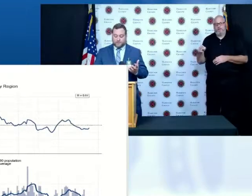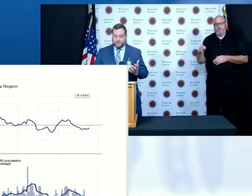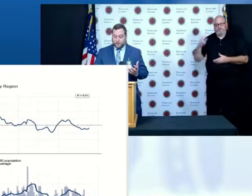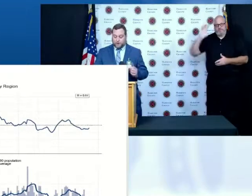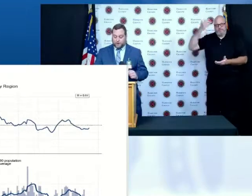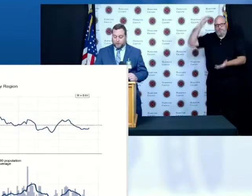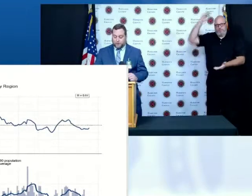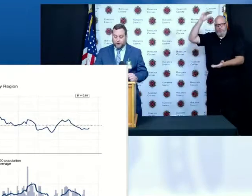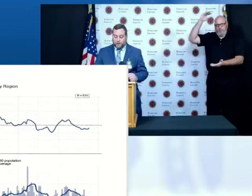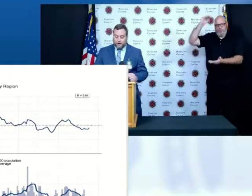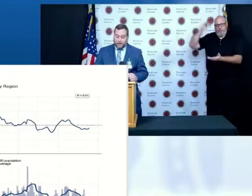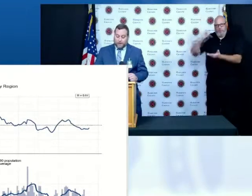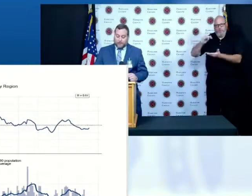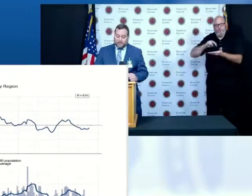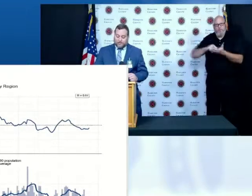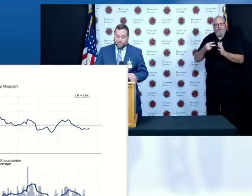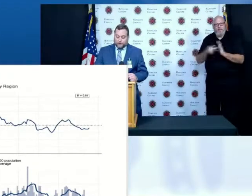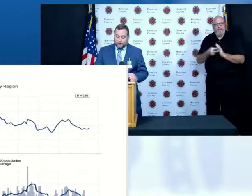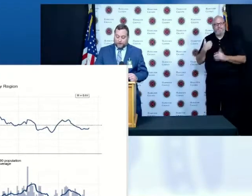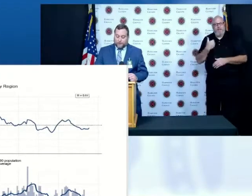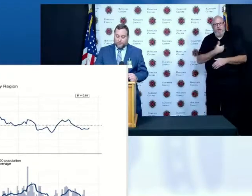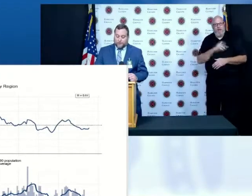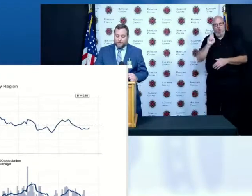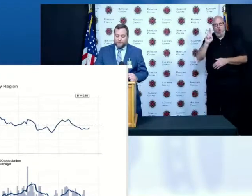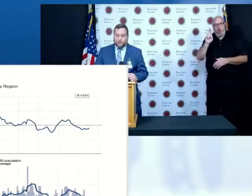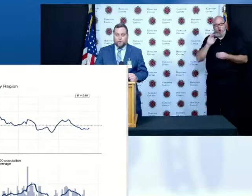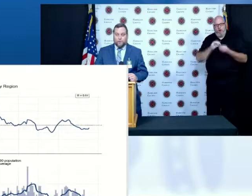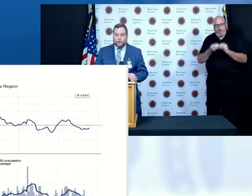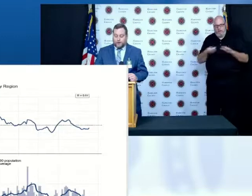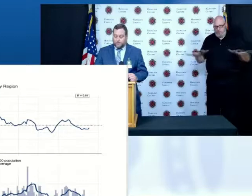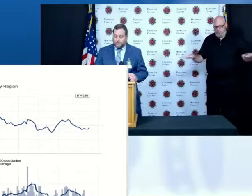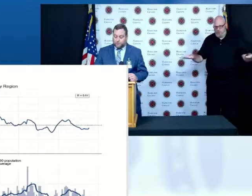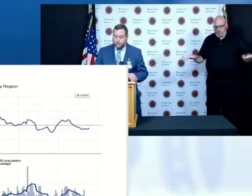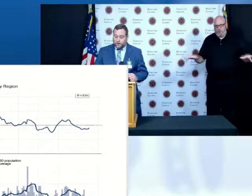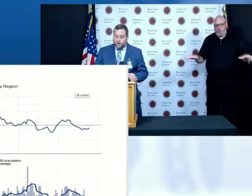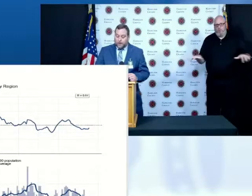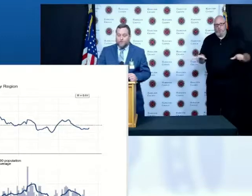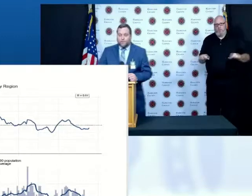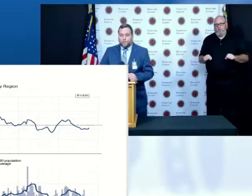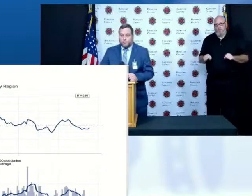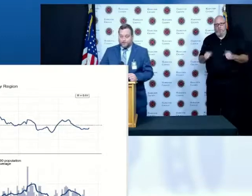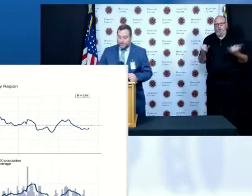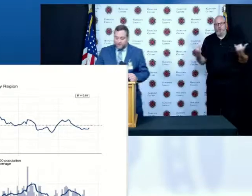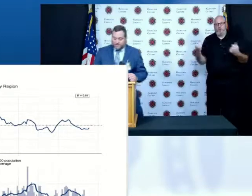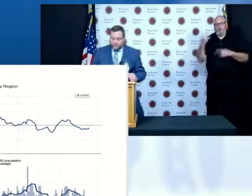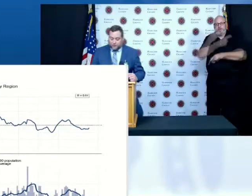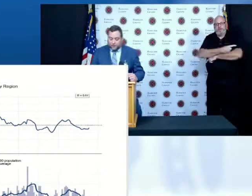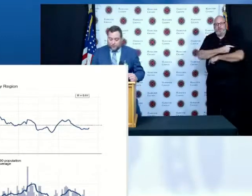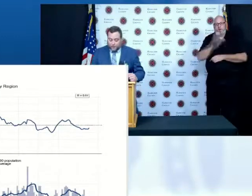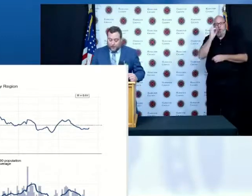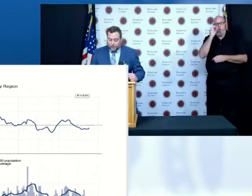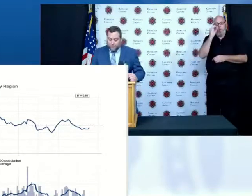spreading in our community today's reproductive number is 0.92 and for the region it is 0.91